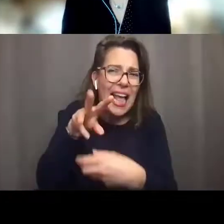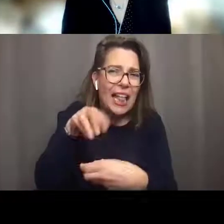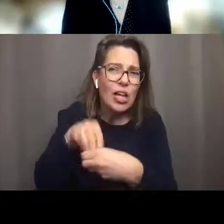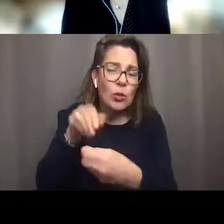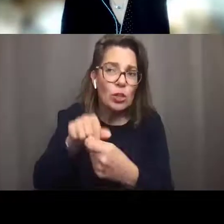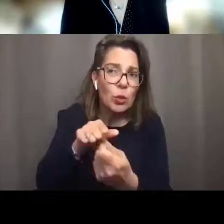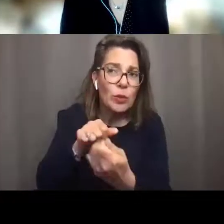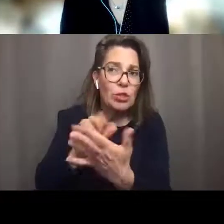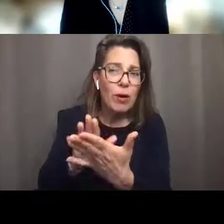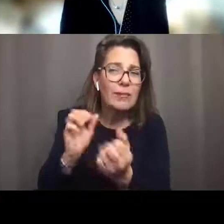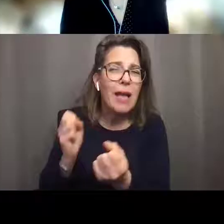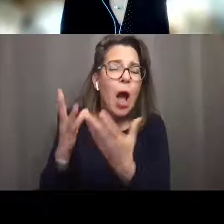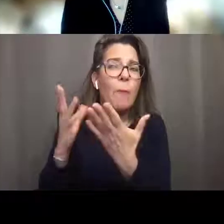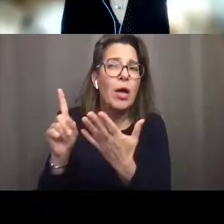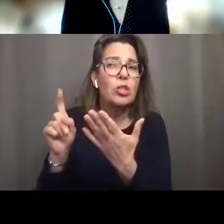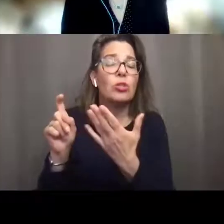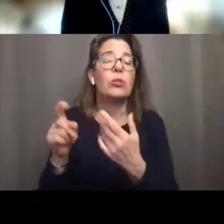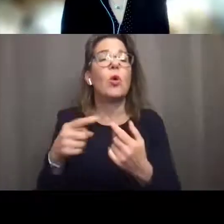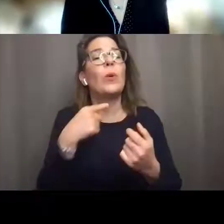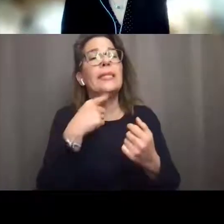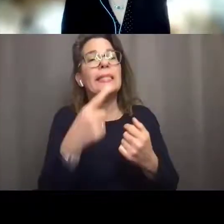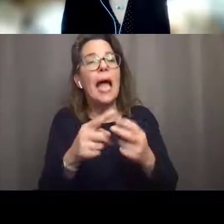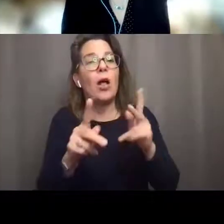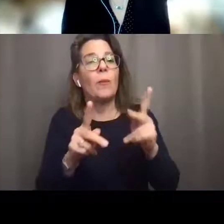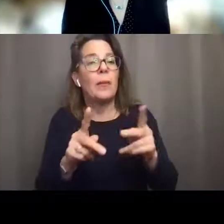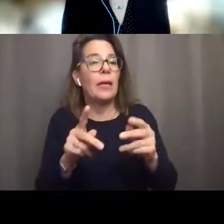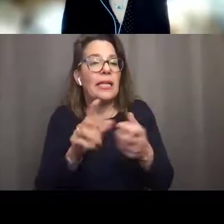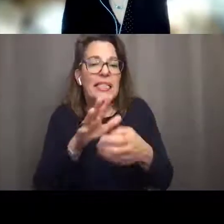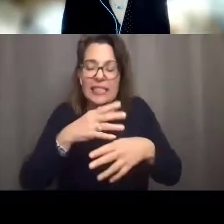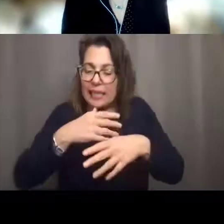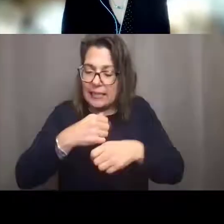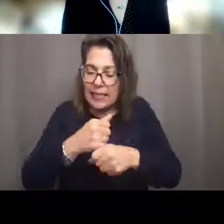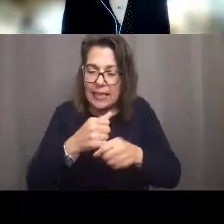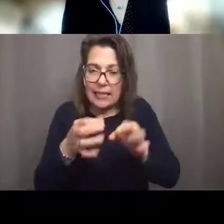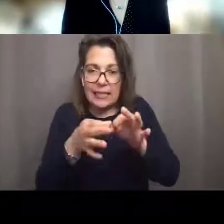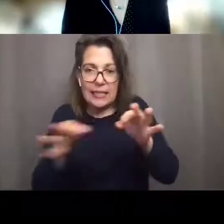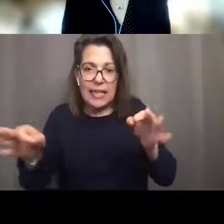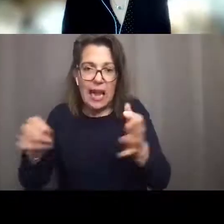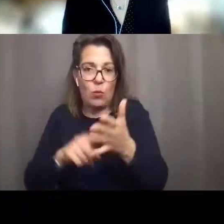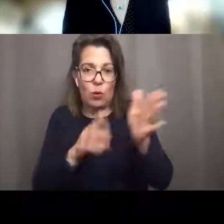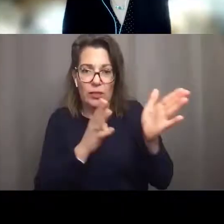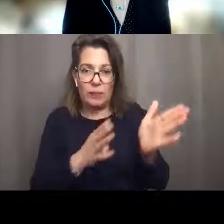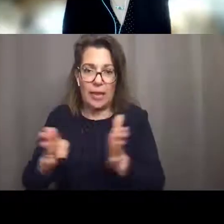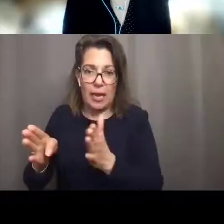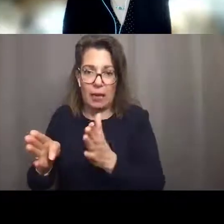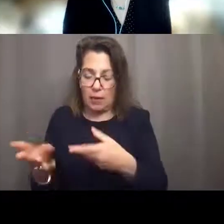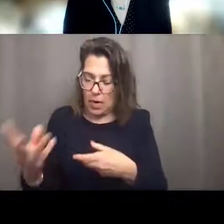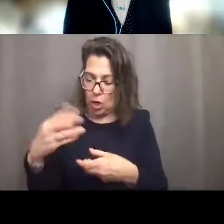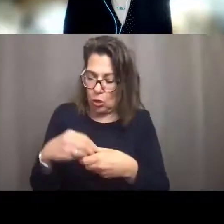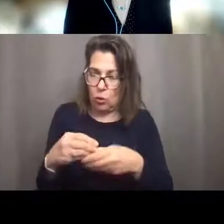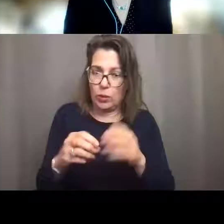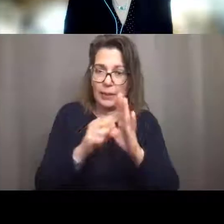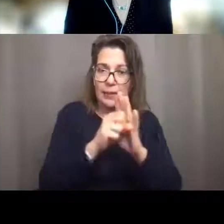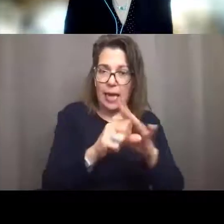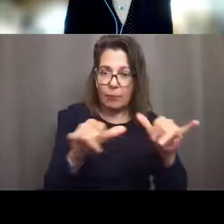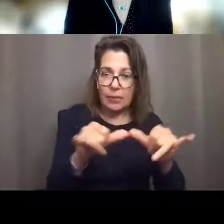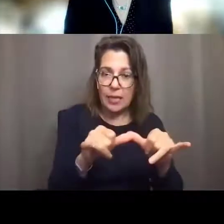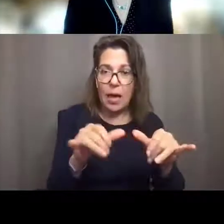So we tell applicants to succinctly state what's planned. So you want to include information on sample size estimation,